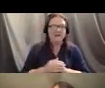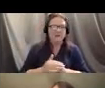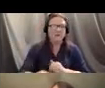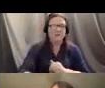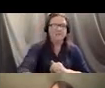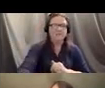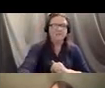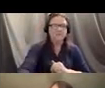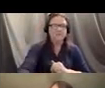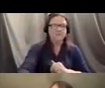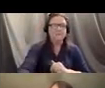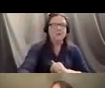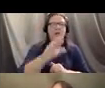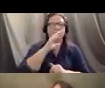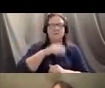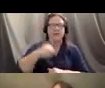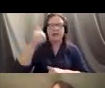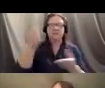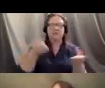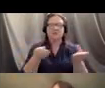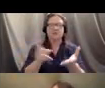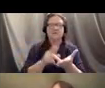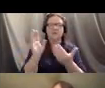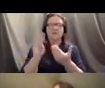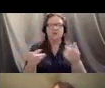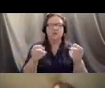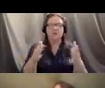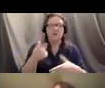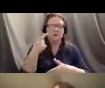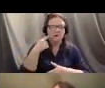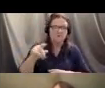I'm the elder services program manager for healthcare district.